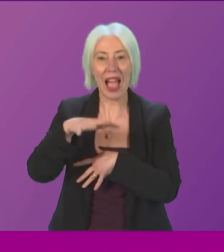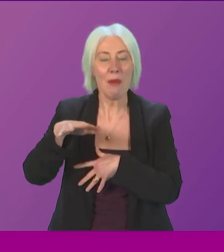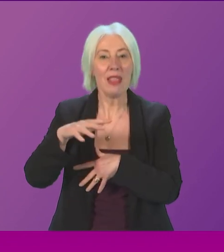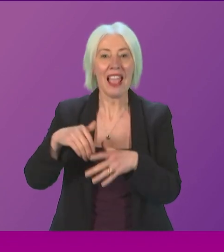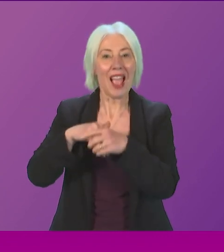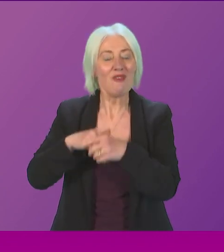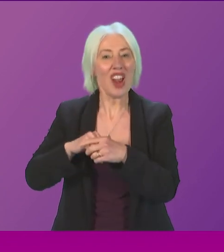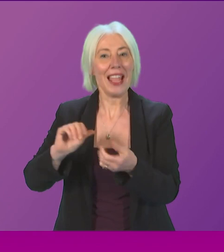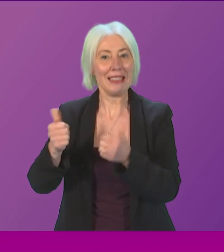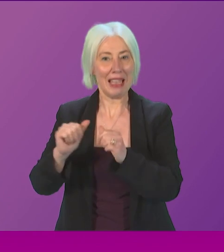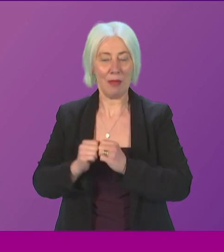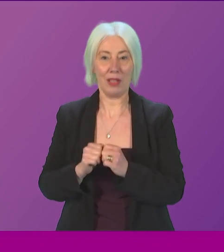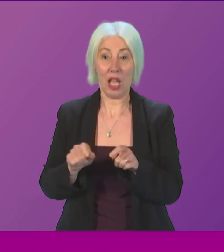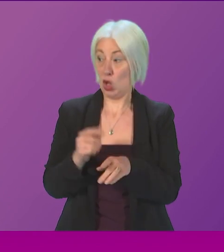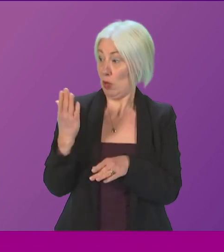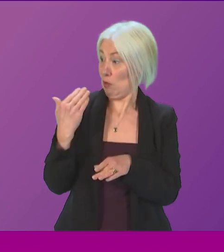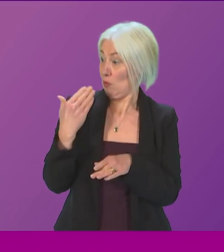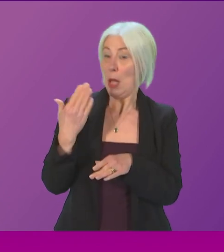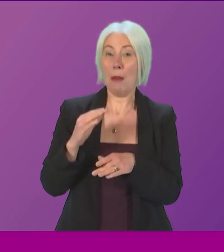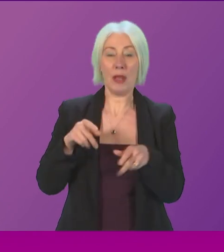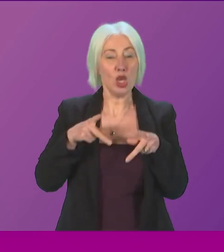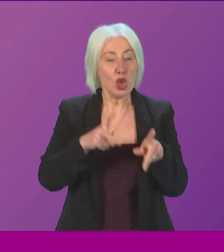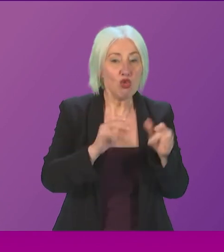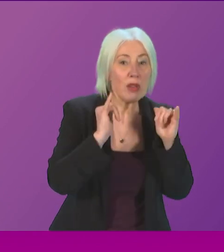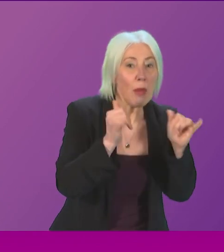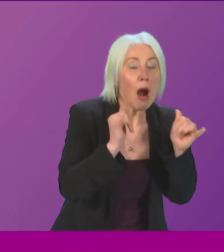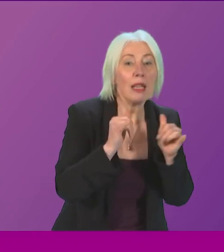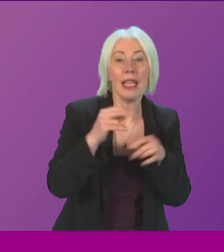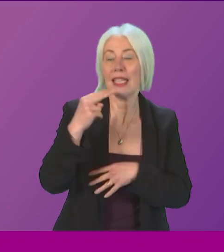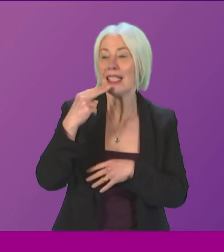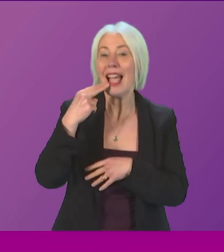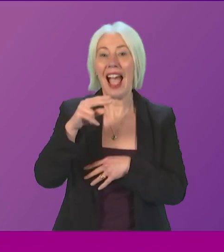Over the past few days there have been street parties, afternoon teas, special concerts